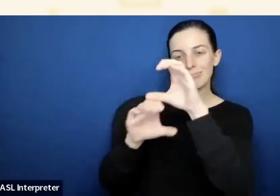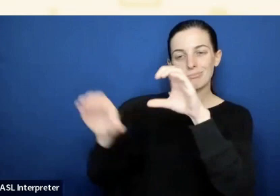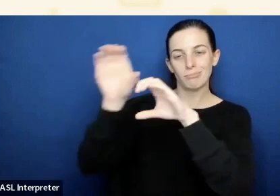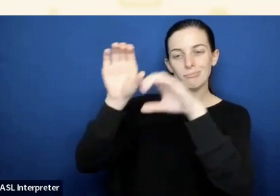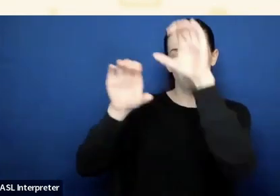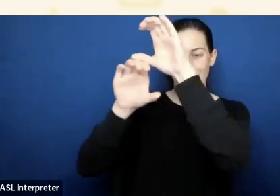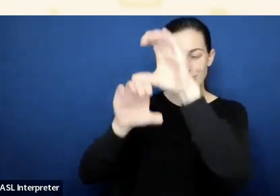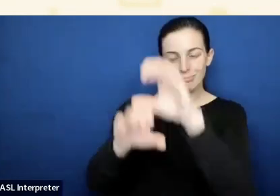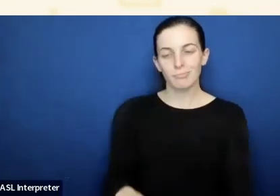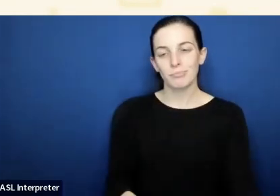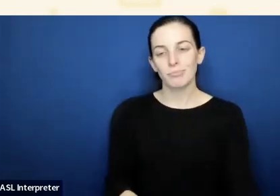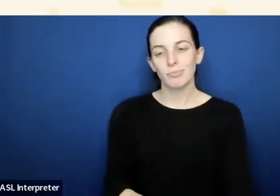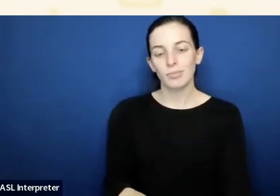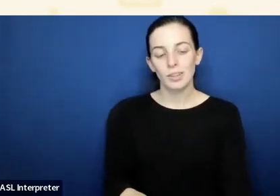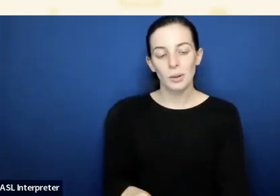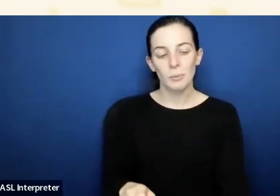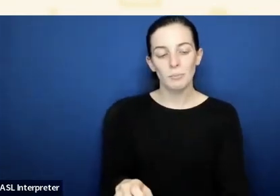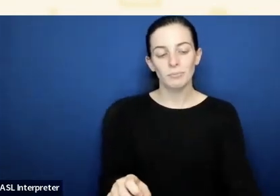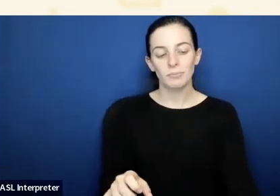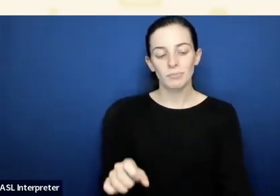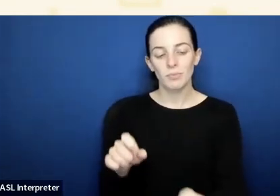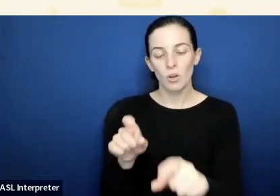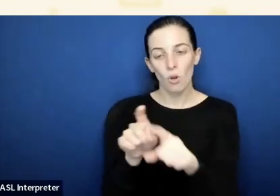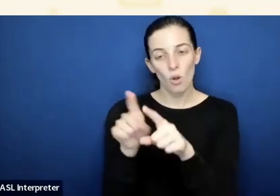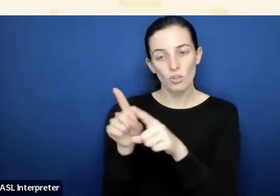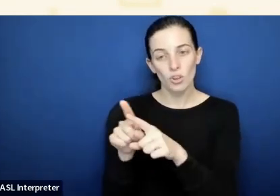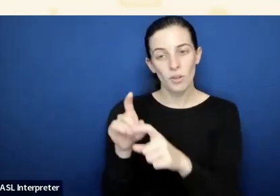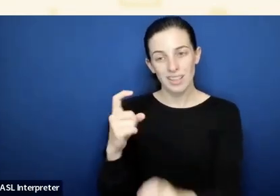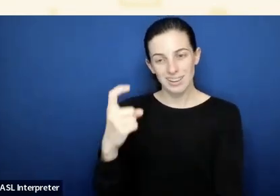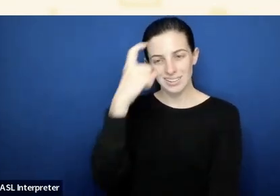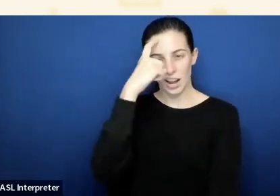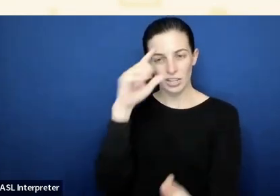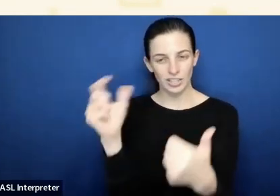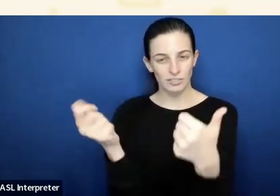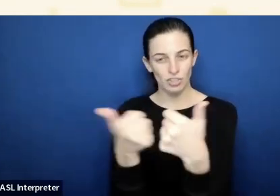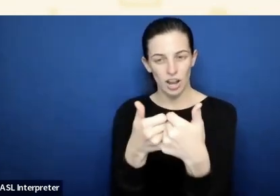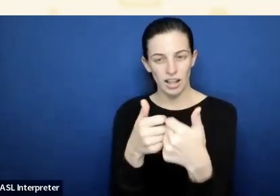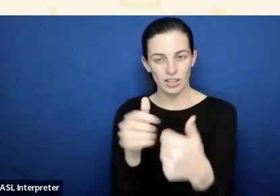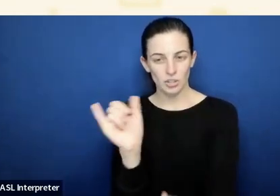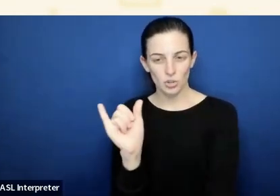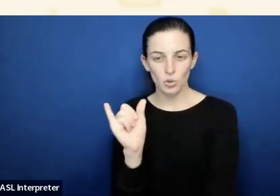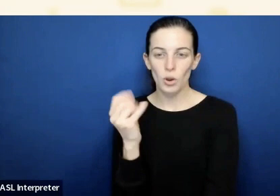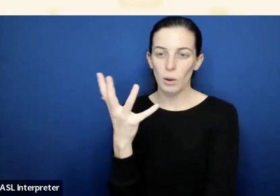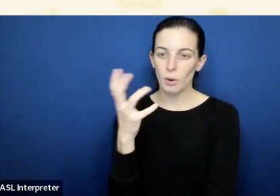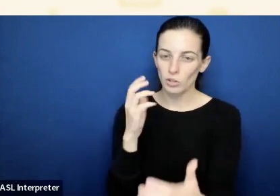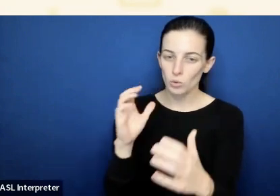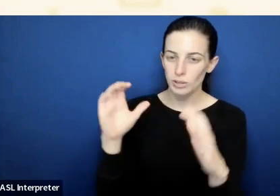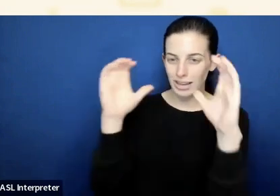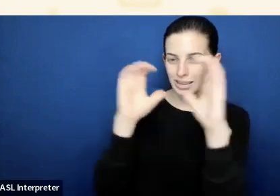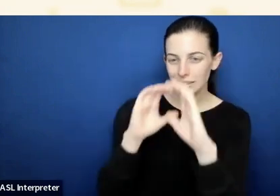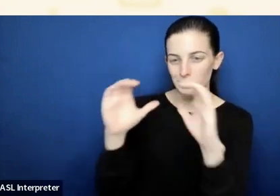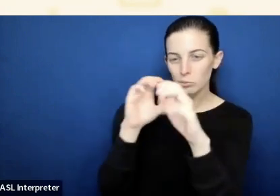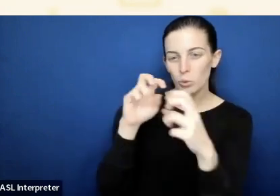Now, onto the cognitive challenges. I'll just like to explore the issues like anxiety